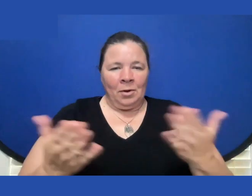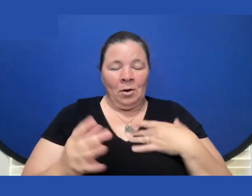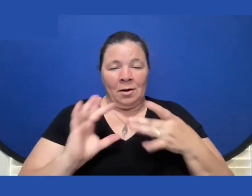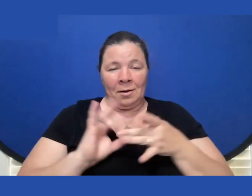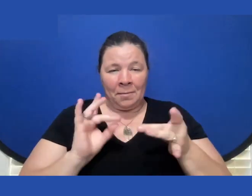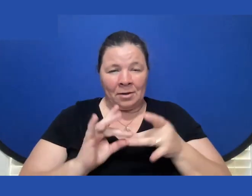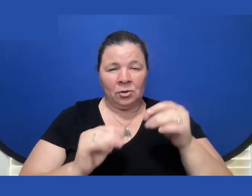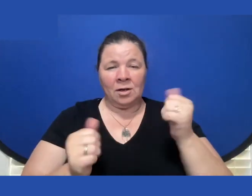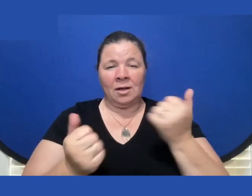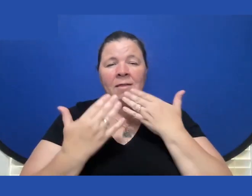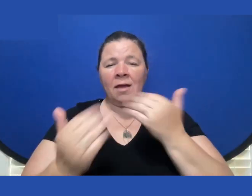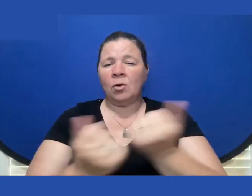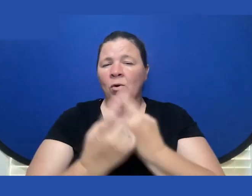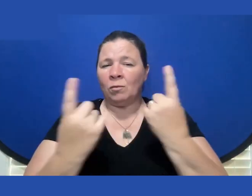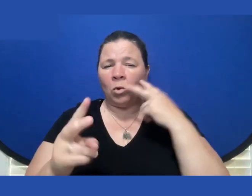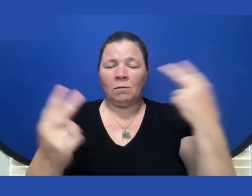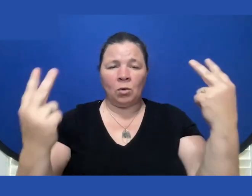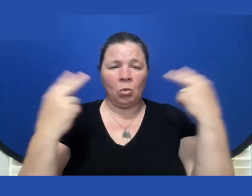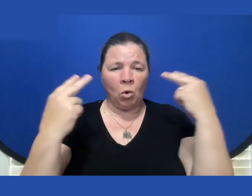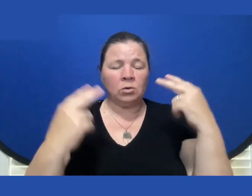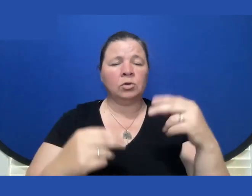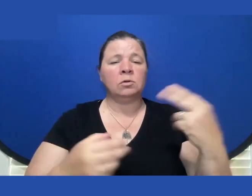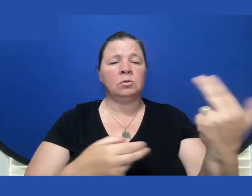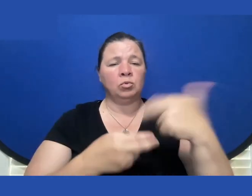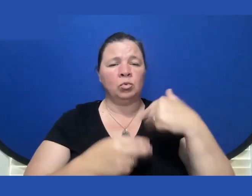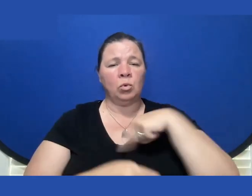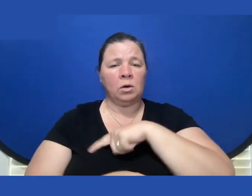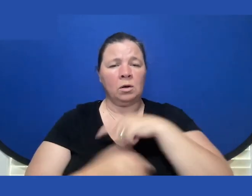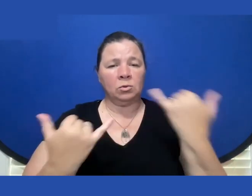Veteran and entrepreneurs and disabled entrepreneurs,